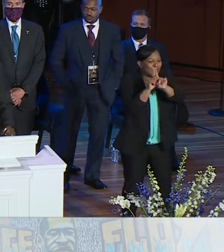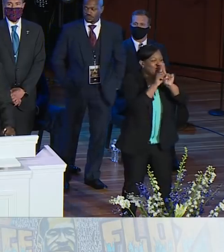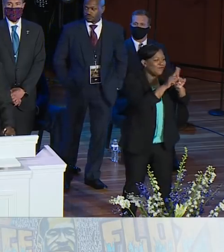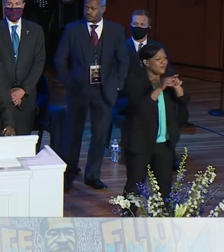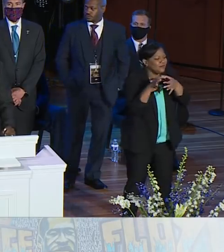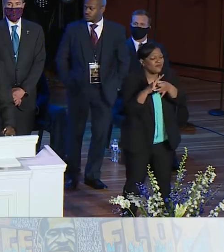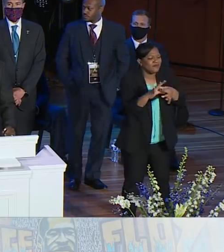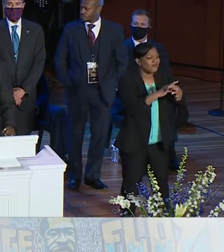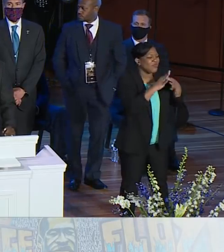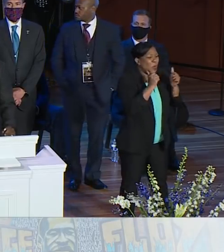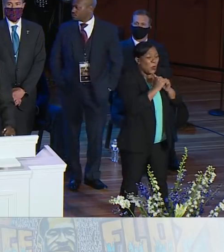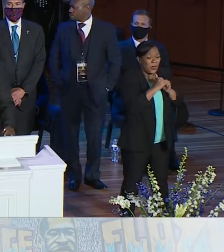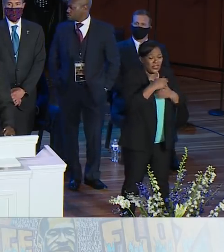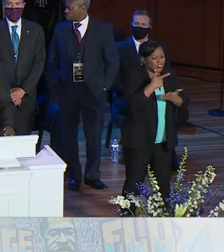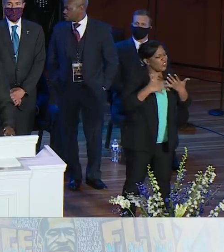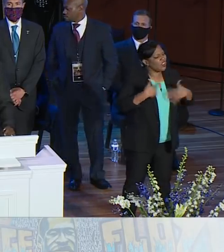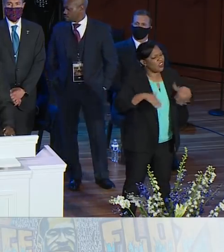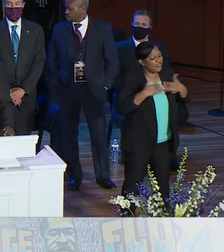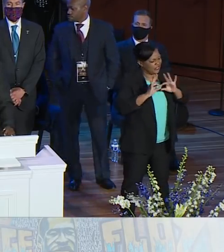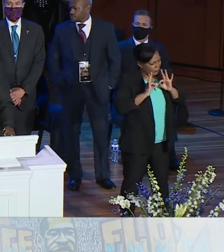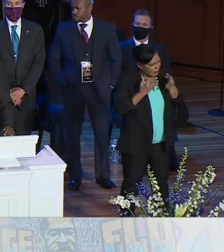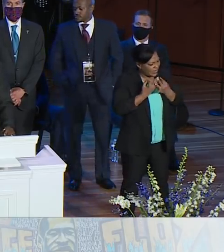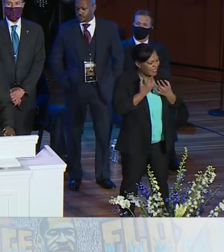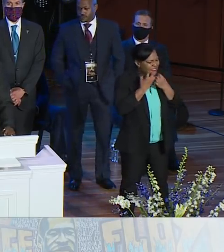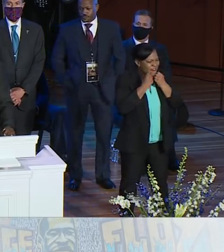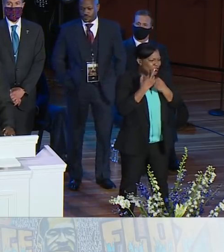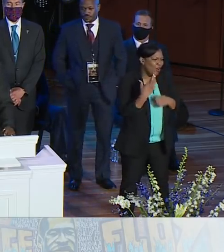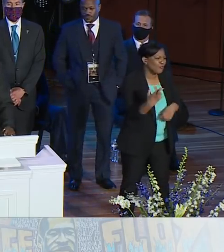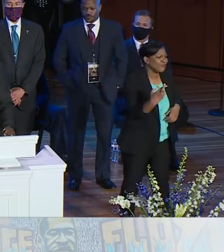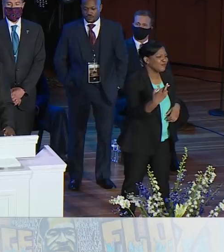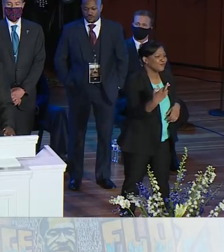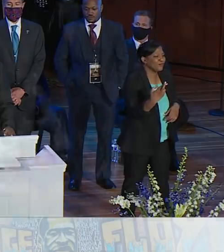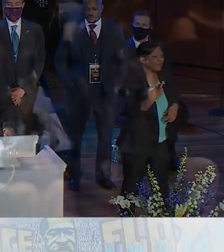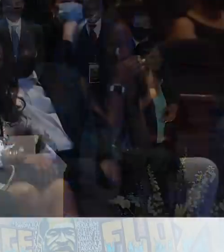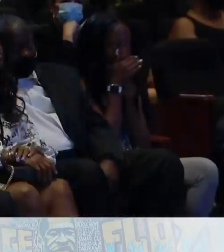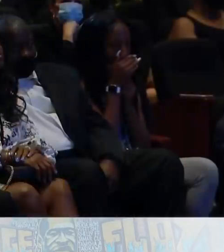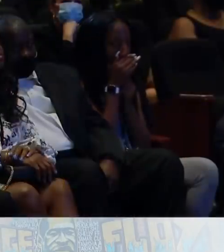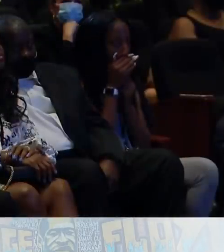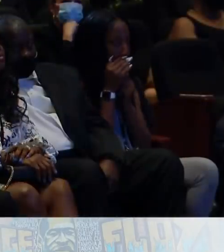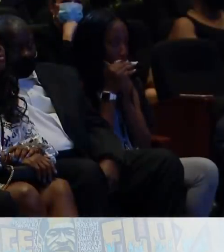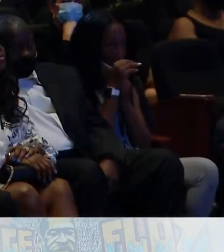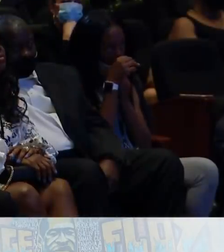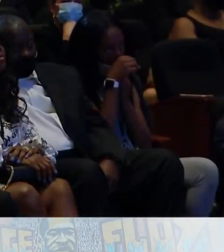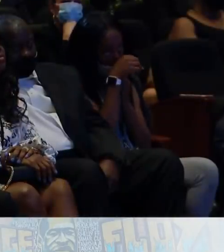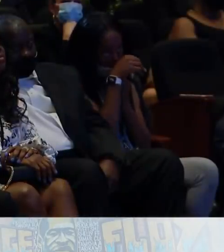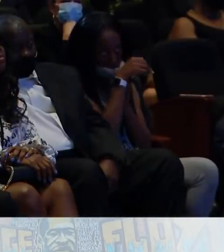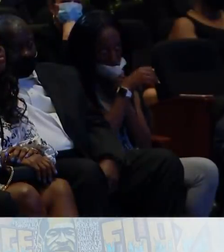AND THEY WOULDN'T LEAVE EACH OTHER AT ALL. THEY ALWAYS WANTED TO BE WITH EACH OTHER AT ALL TIMES.